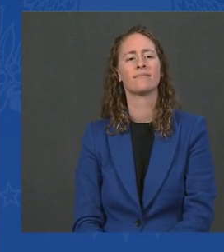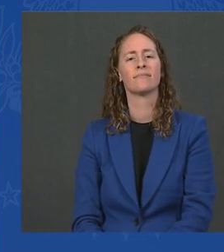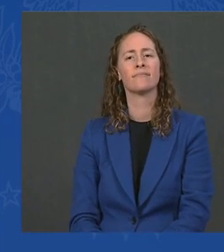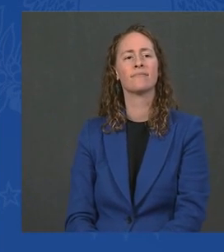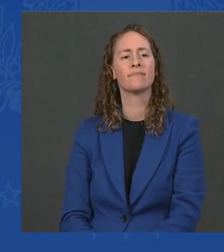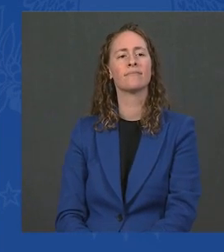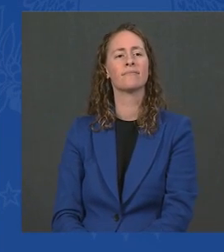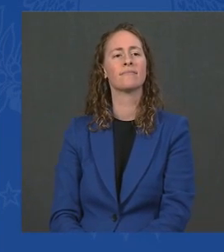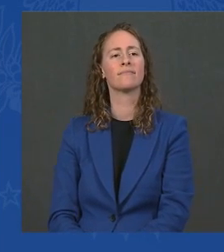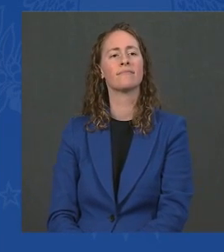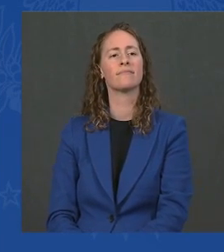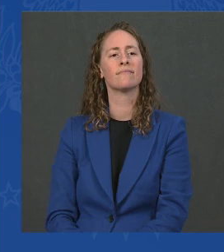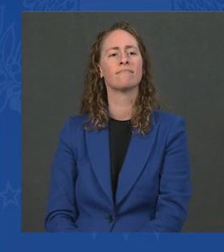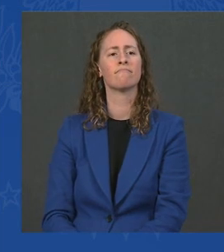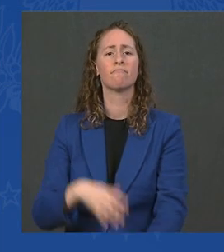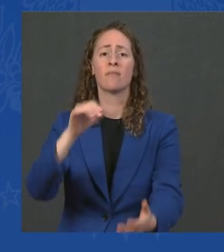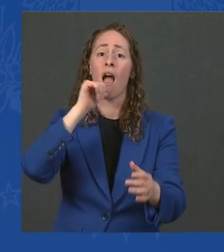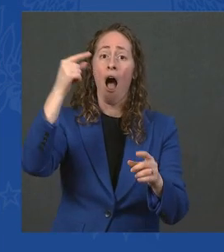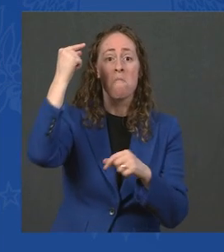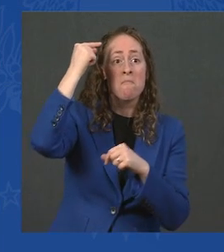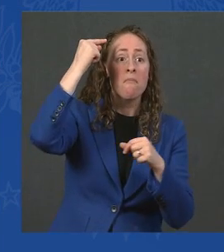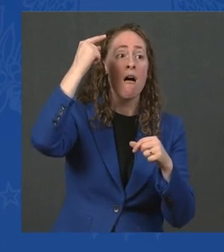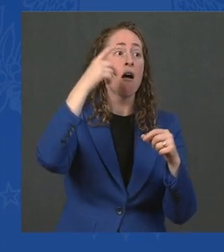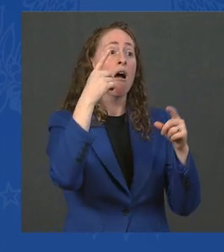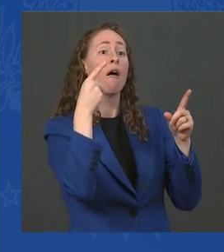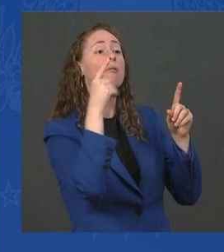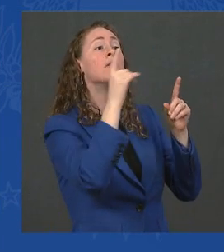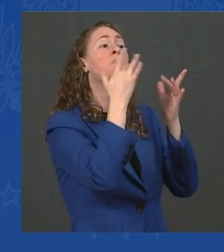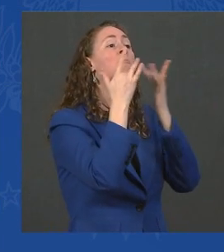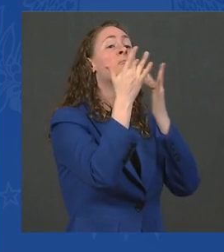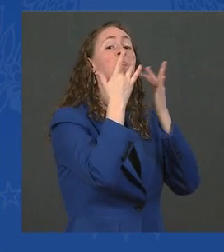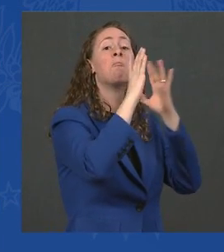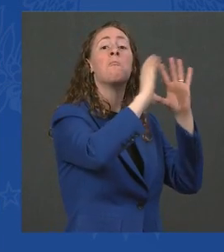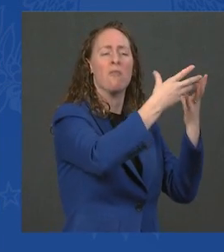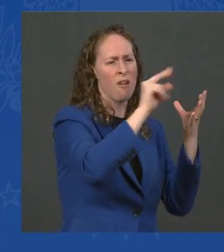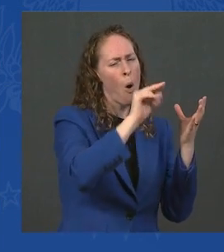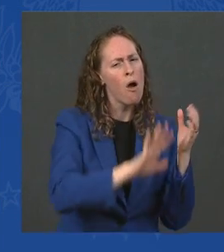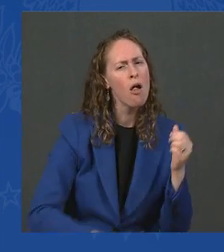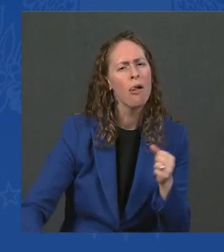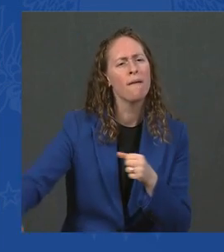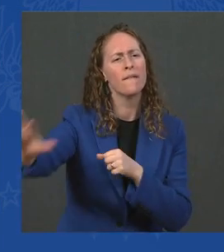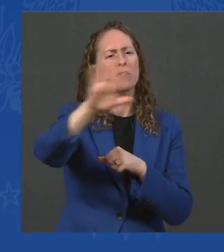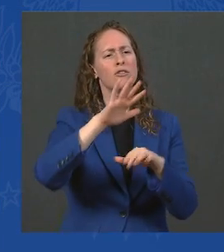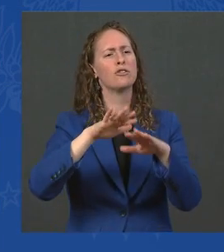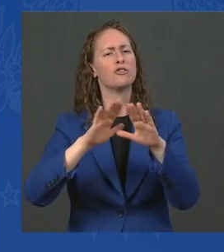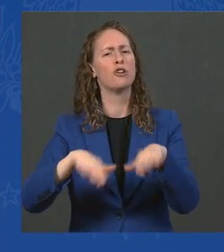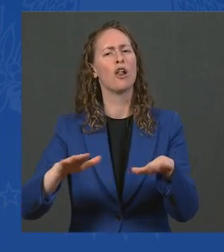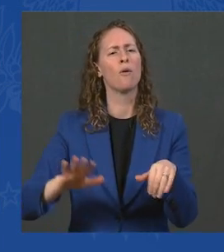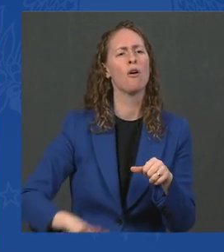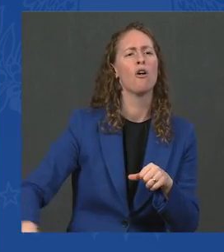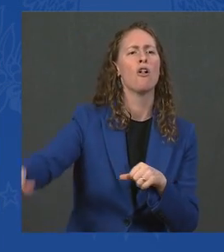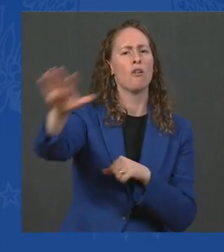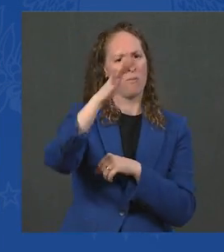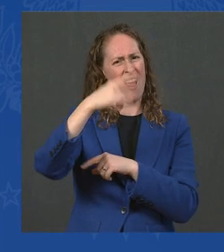everybody's children -- they're the kite strings that lift our national ambitions aloft. That's not hyperbole; that's a fact.